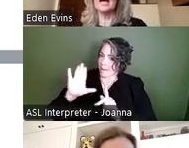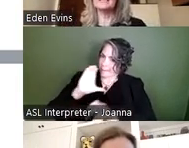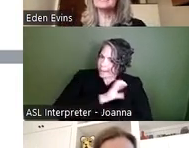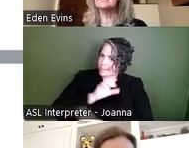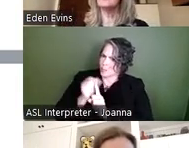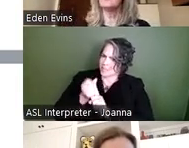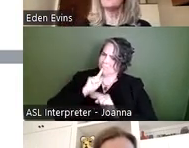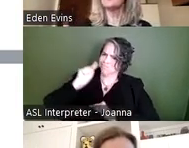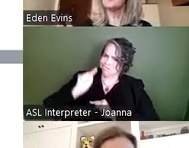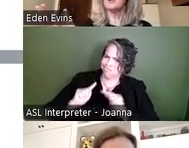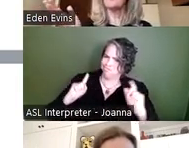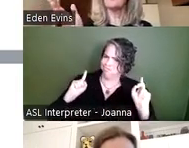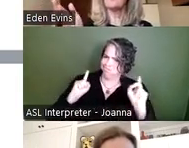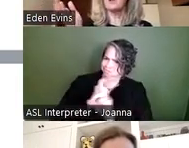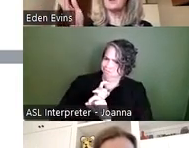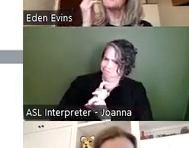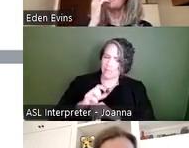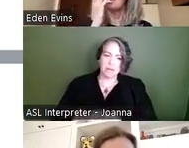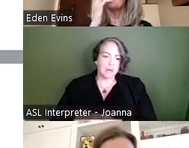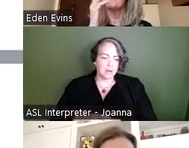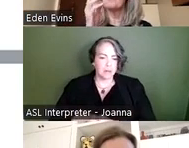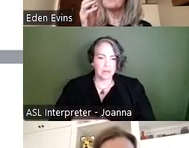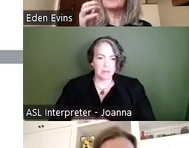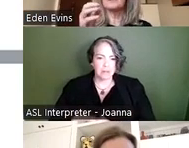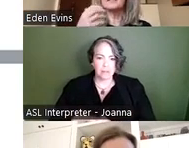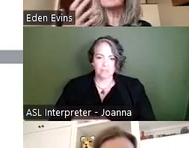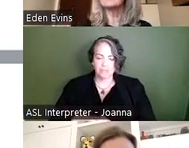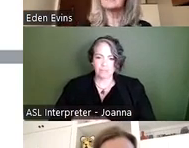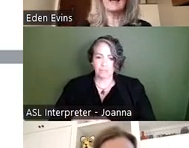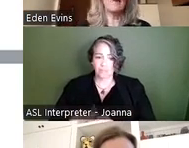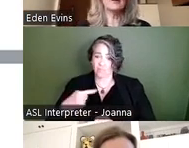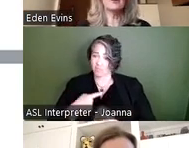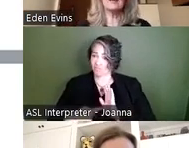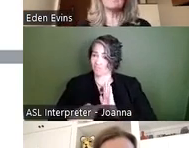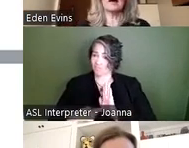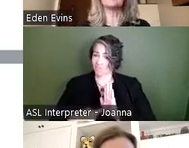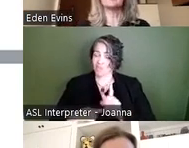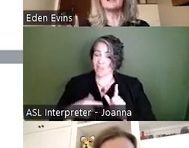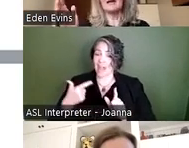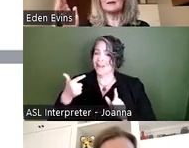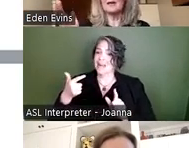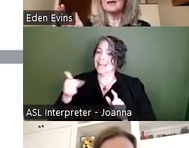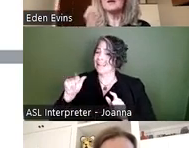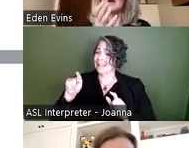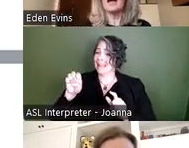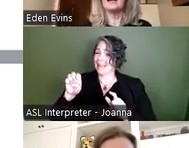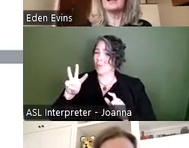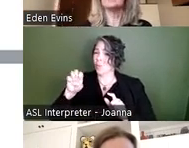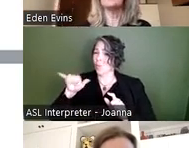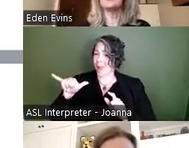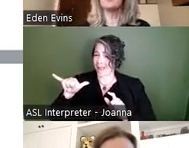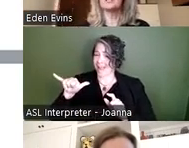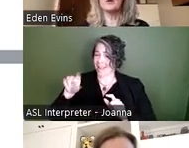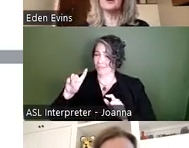And here, they were testing the gateway drug hypothesis, and animals that were exposed to